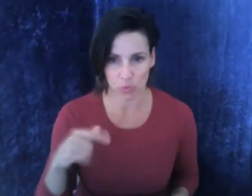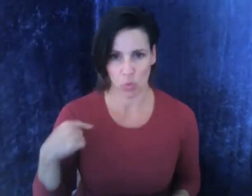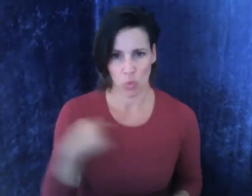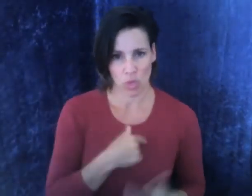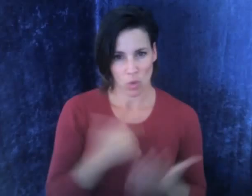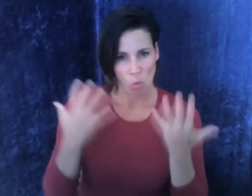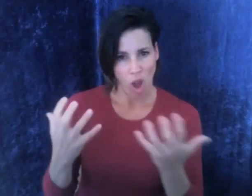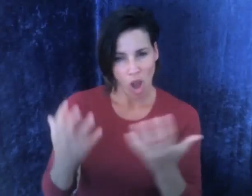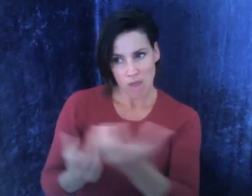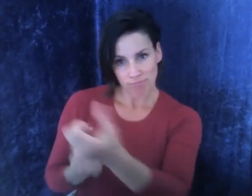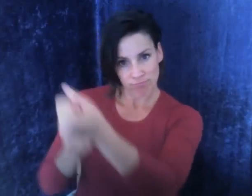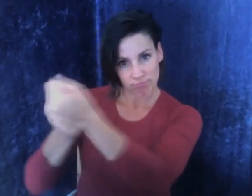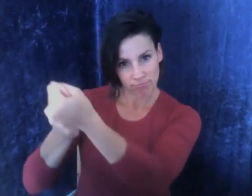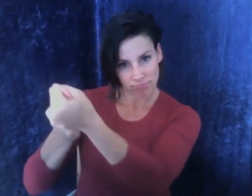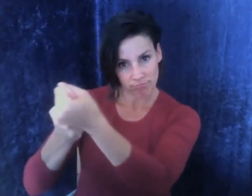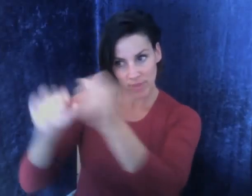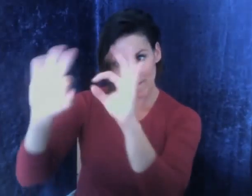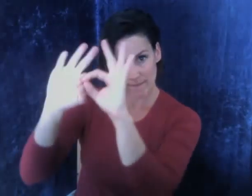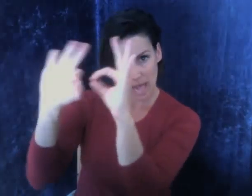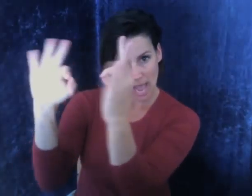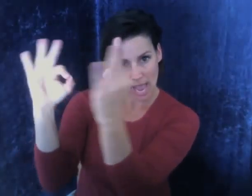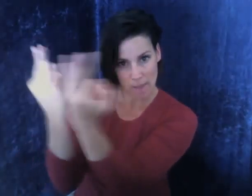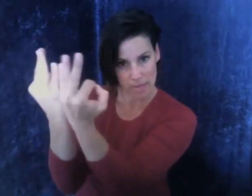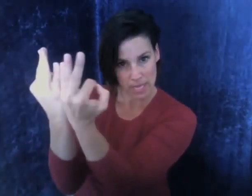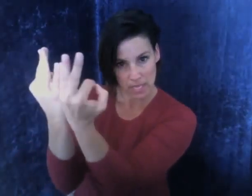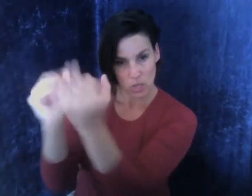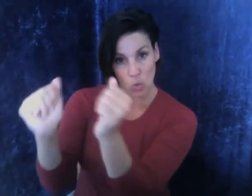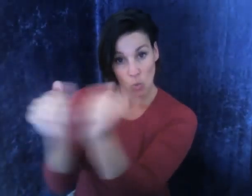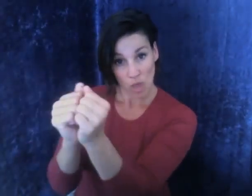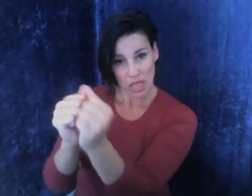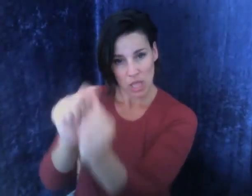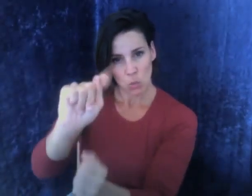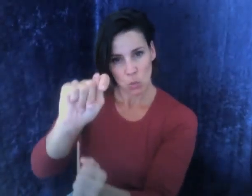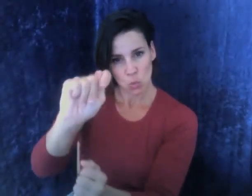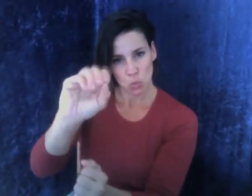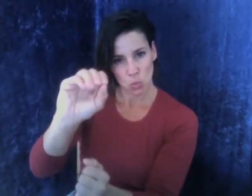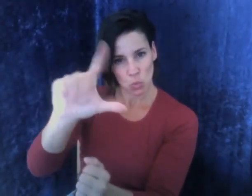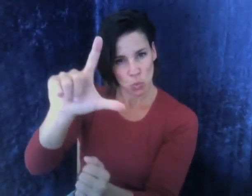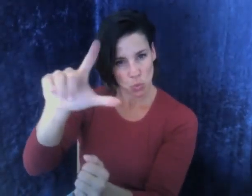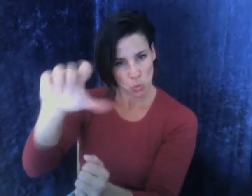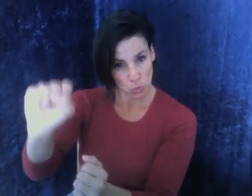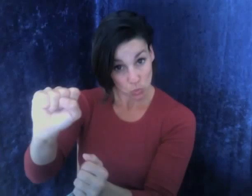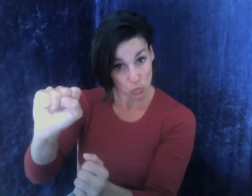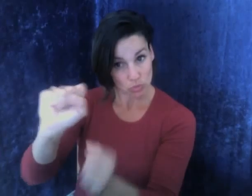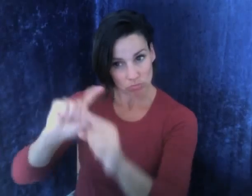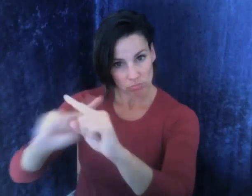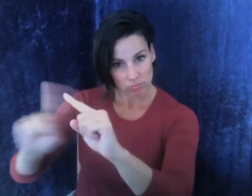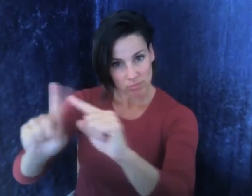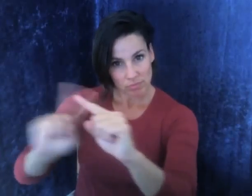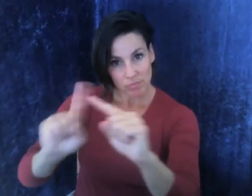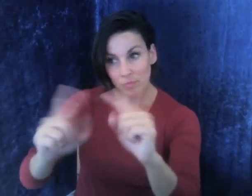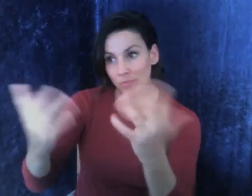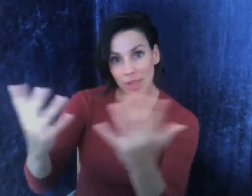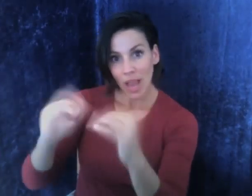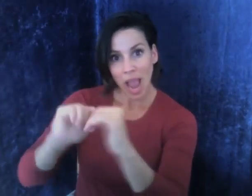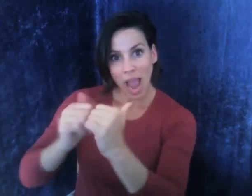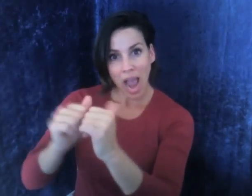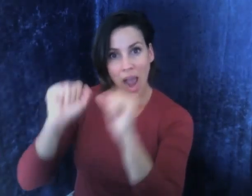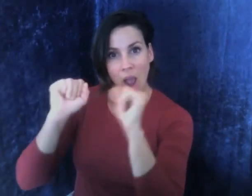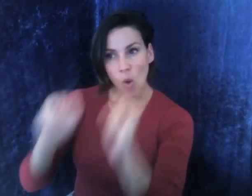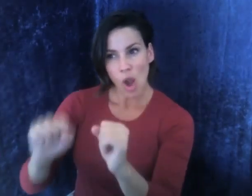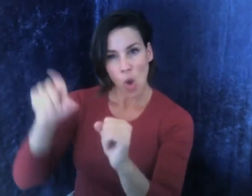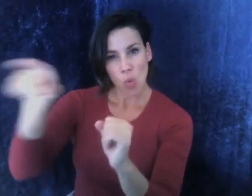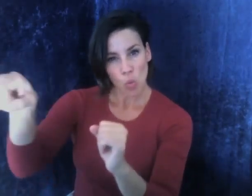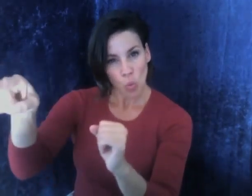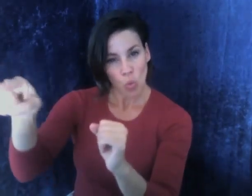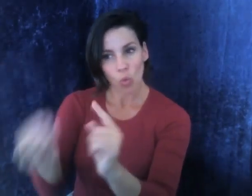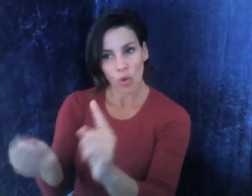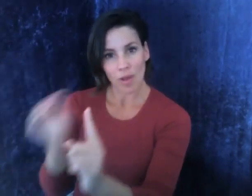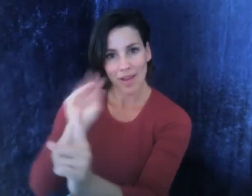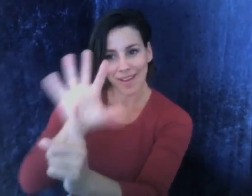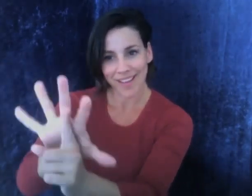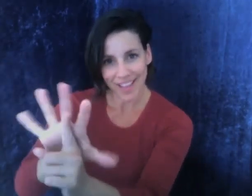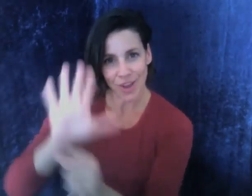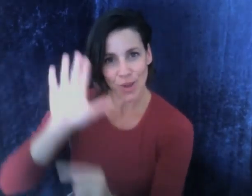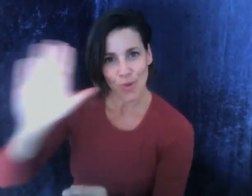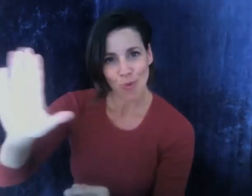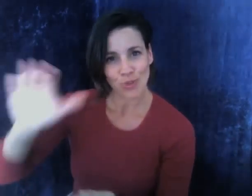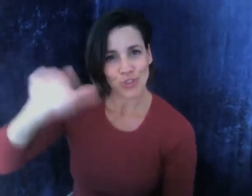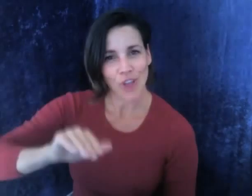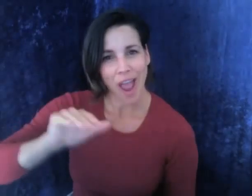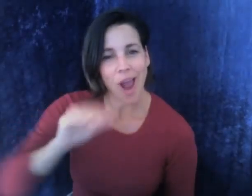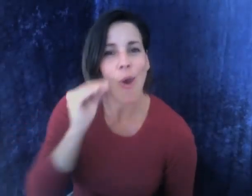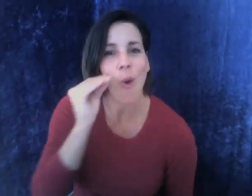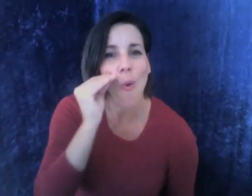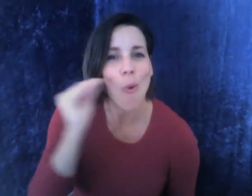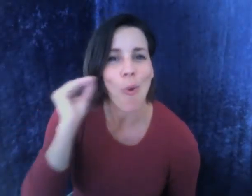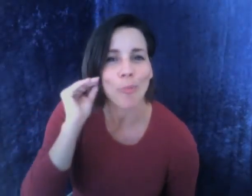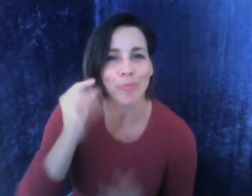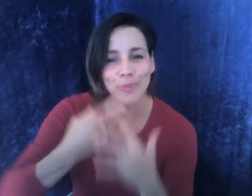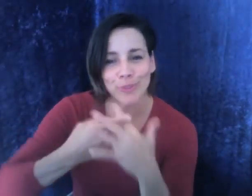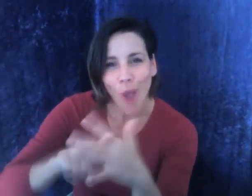We want to support families by providing tools that they can use at home